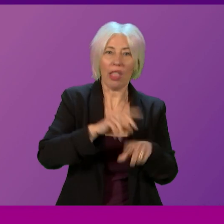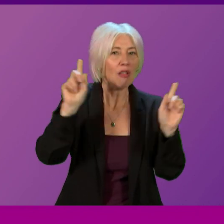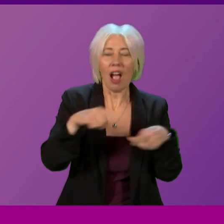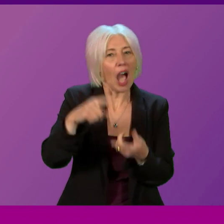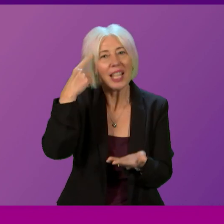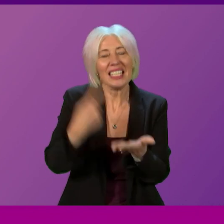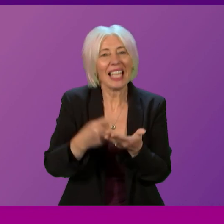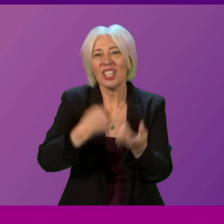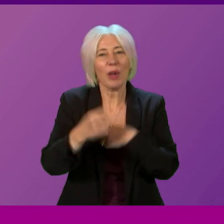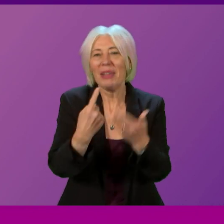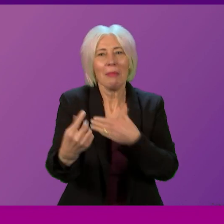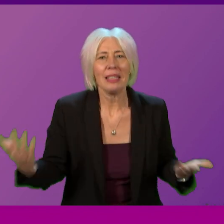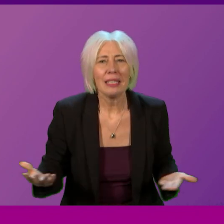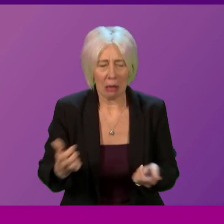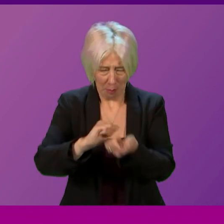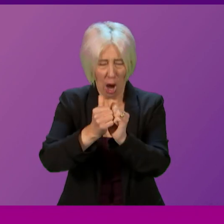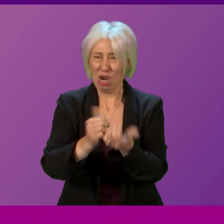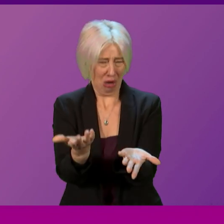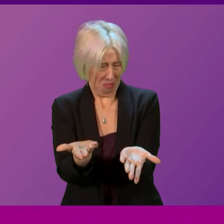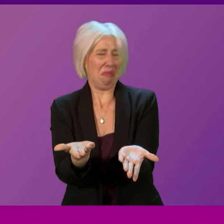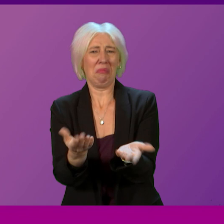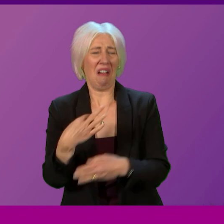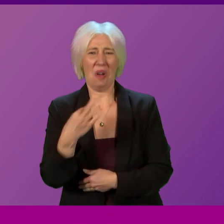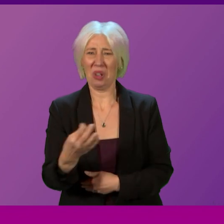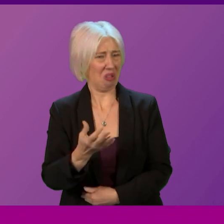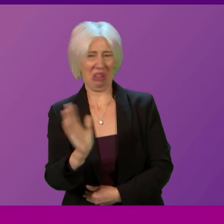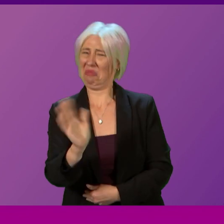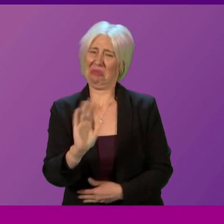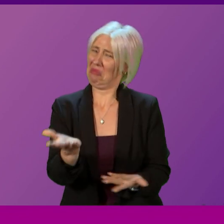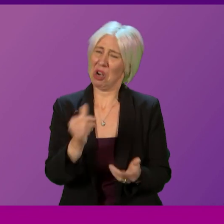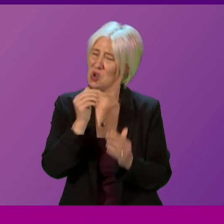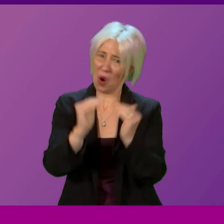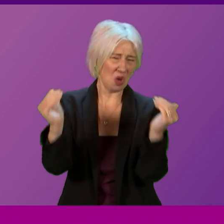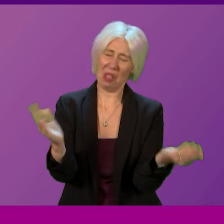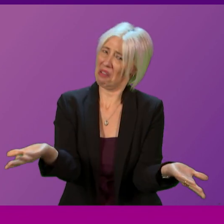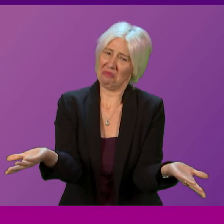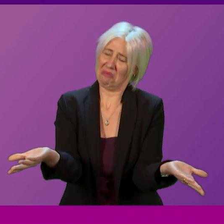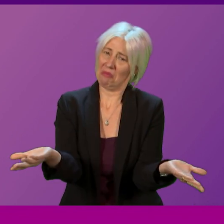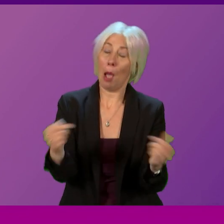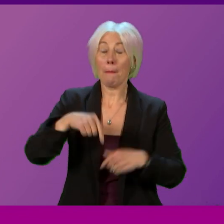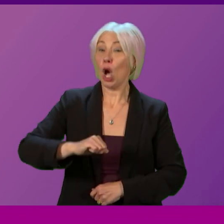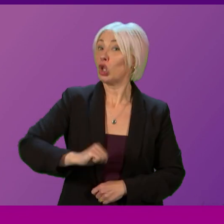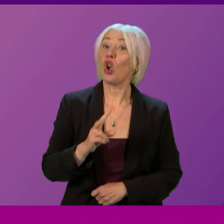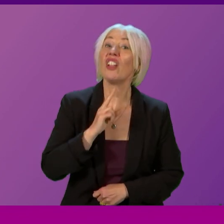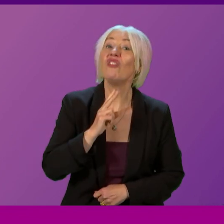That is not a partnership—it is not voluntary and it is not equal. However, Scotland’s voice will not be silenced.